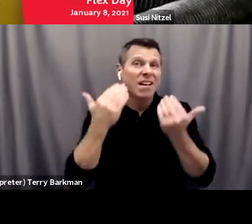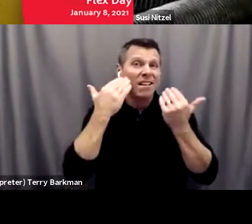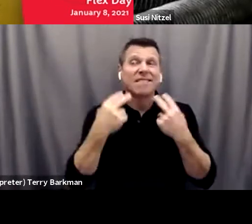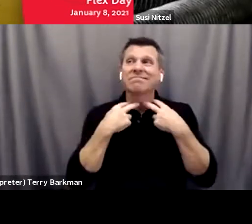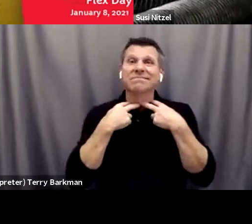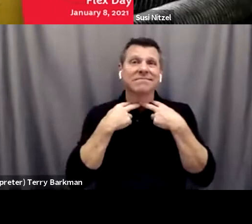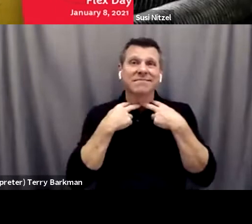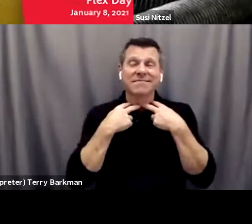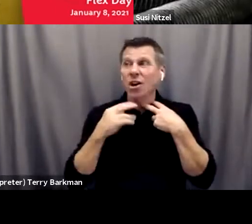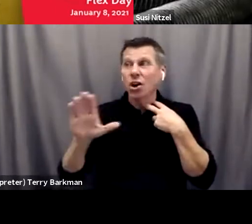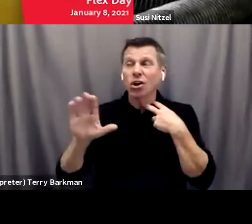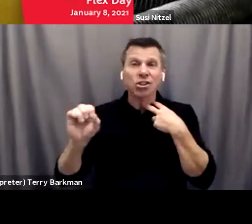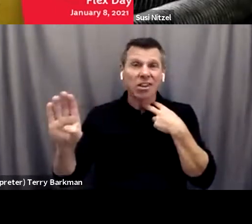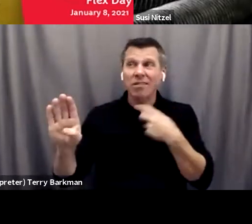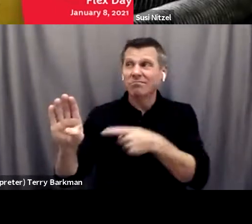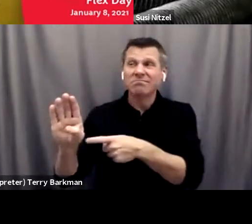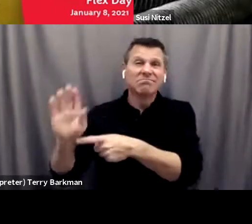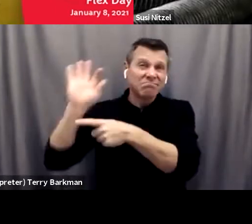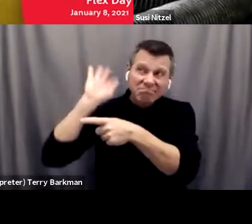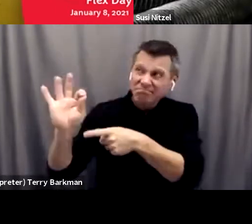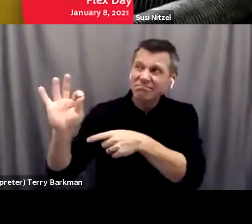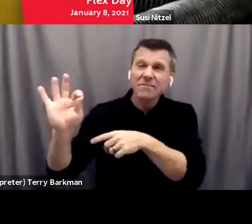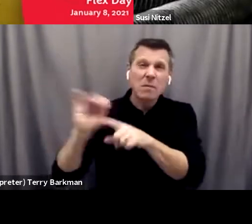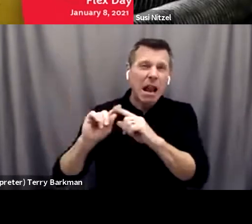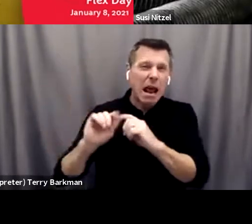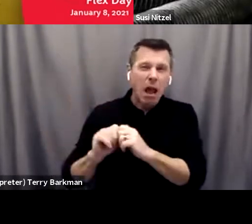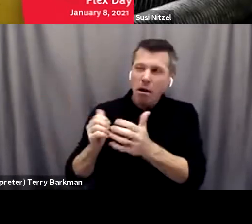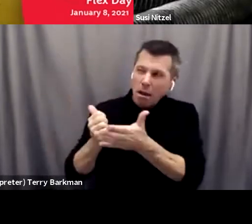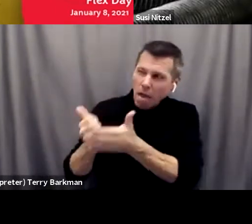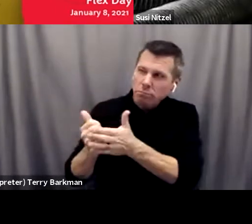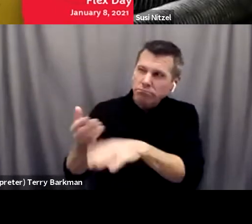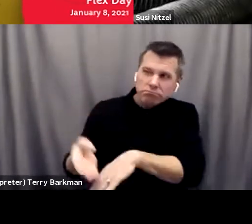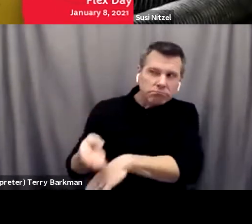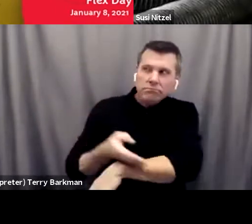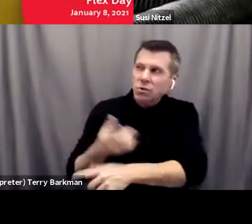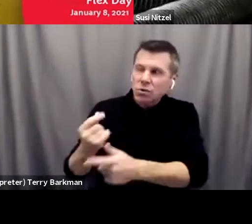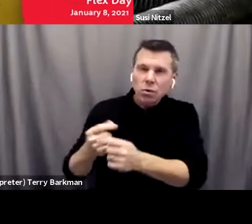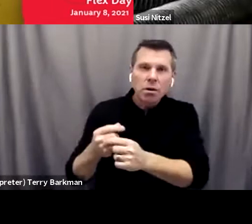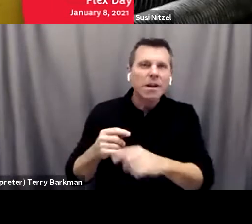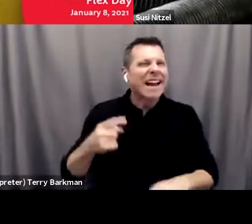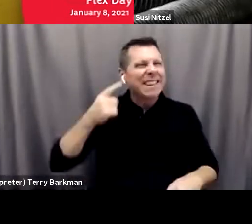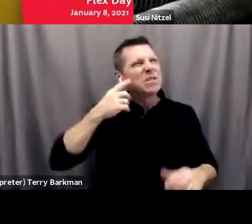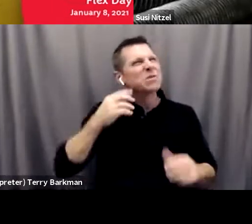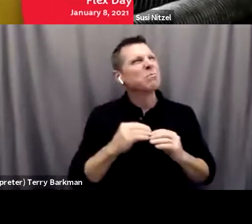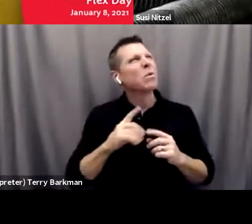how she does her job because she does an excellent job. But I think it's just more of a mind shift. For a lot of classified who